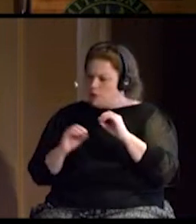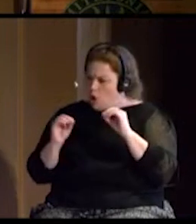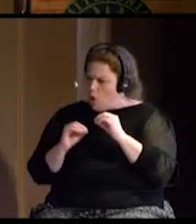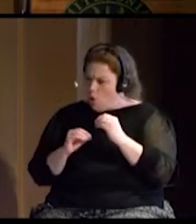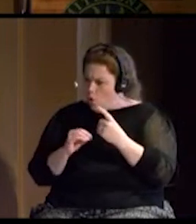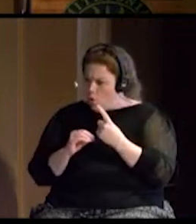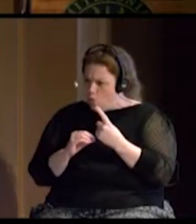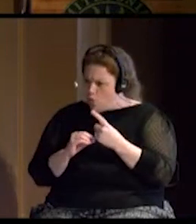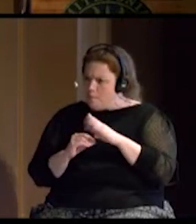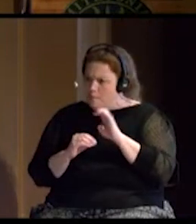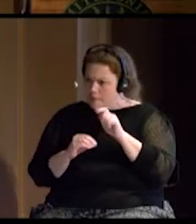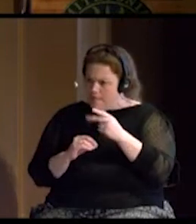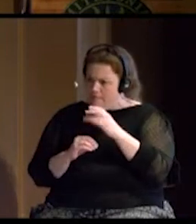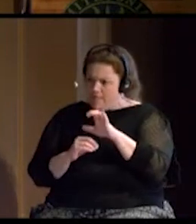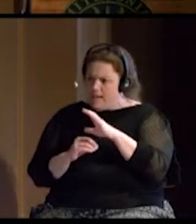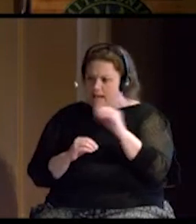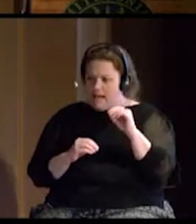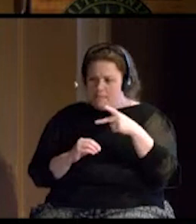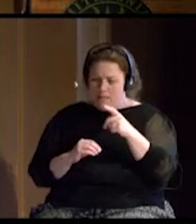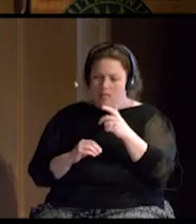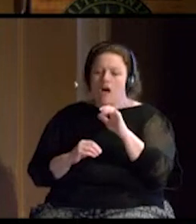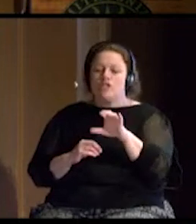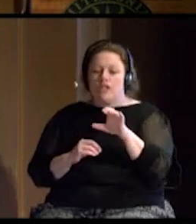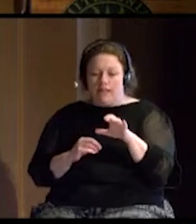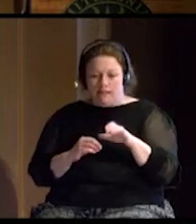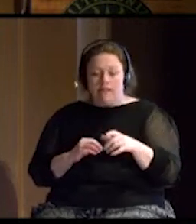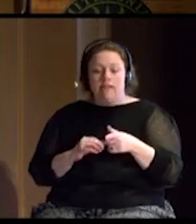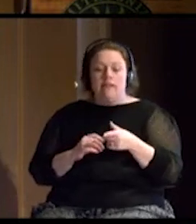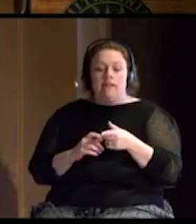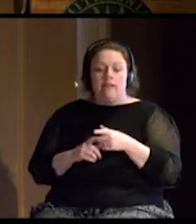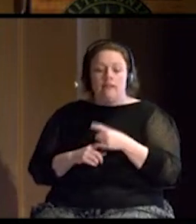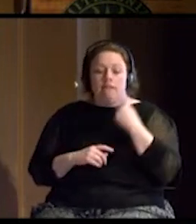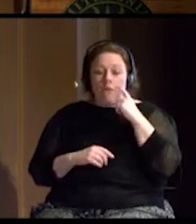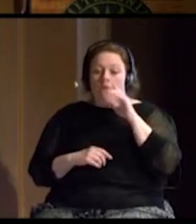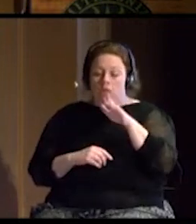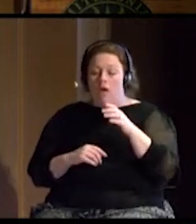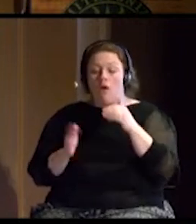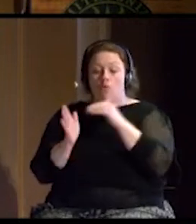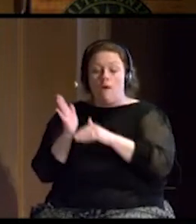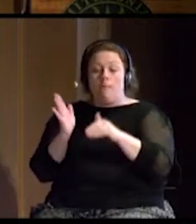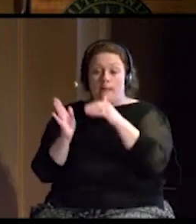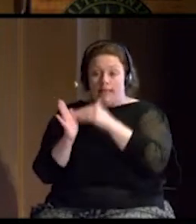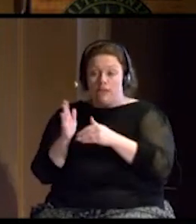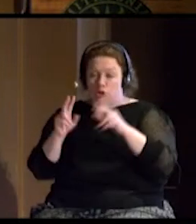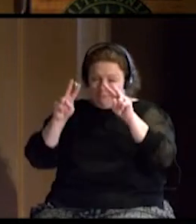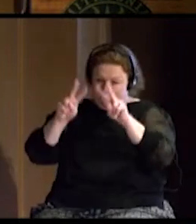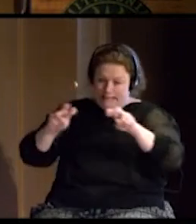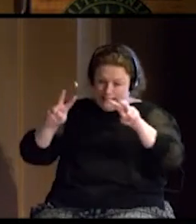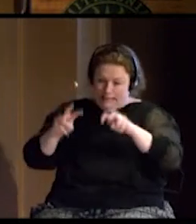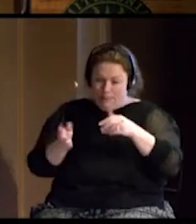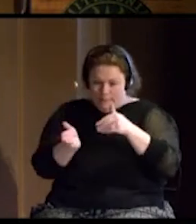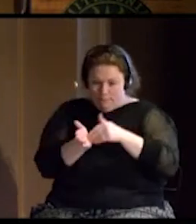In this case, while there isn't much phylogenetic replication to examine the frequency of transition rates